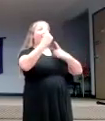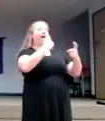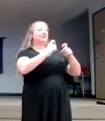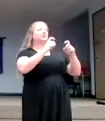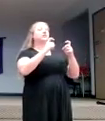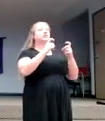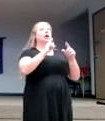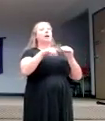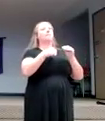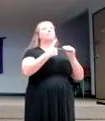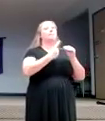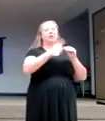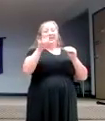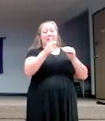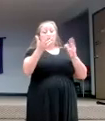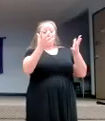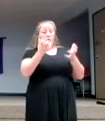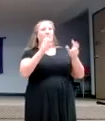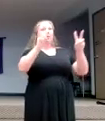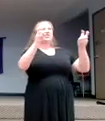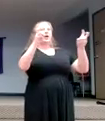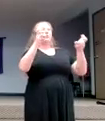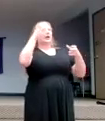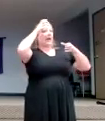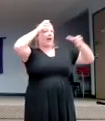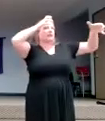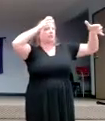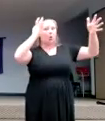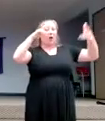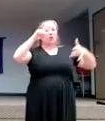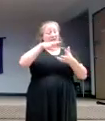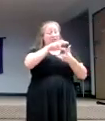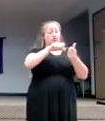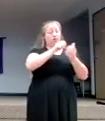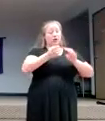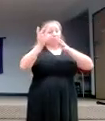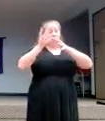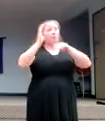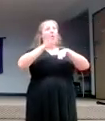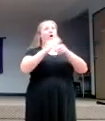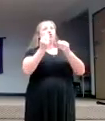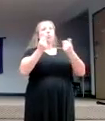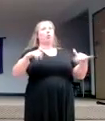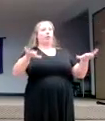matter expert, understand why you need that grinder pump on your property and what that will entail. We're also going to go ahead and